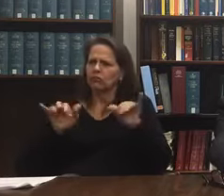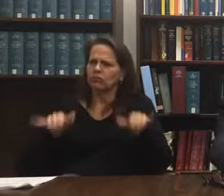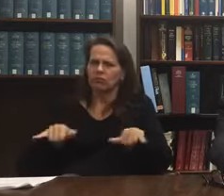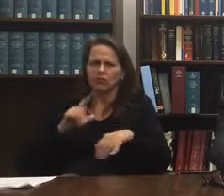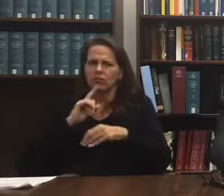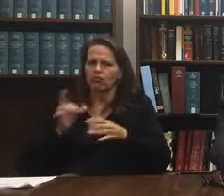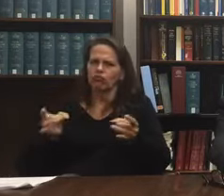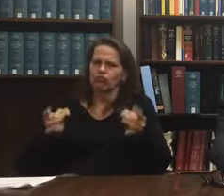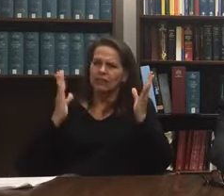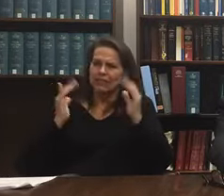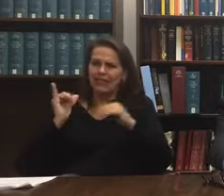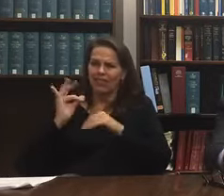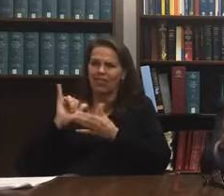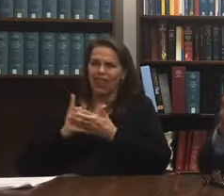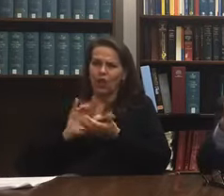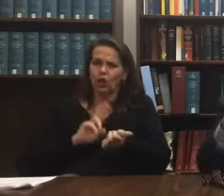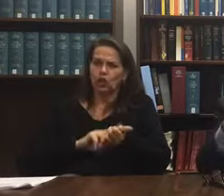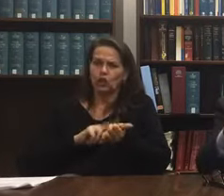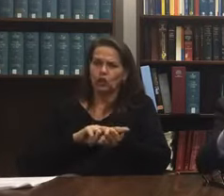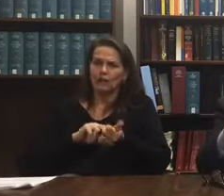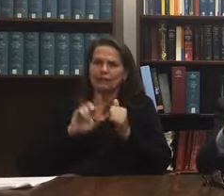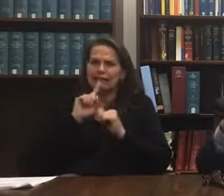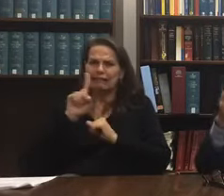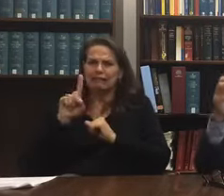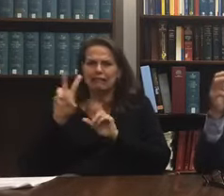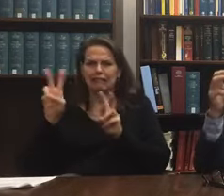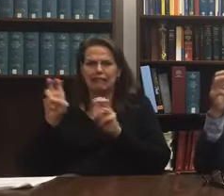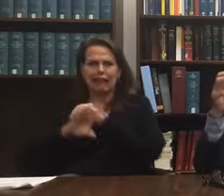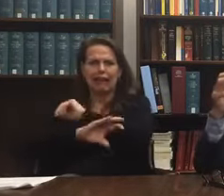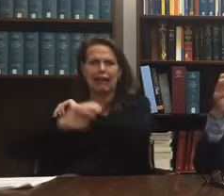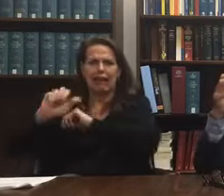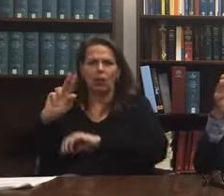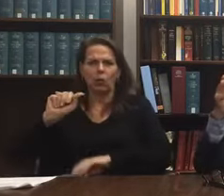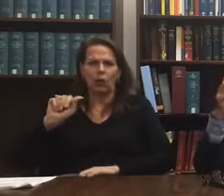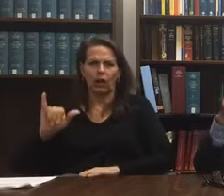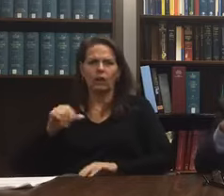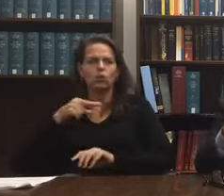this nursing is taken away you can bring it back to your child and the effects of